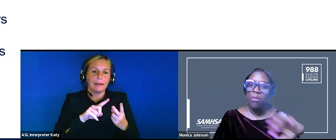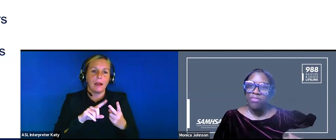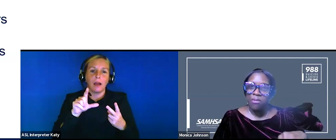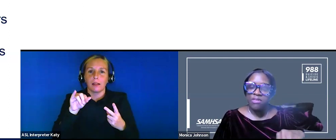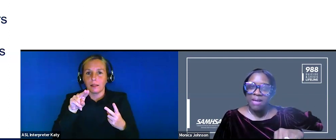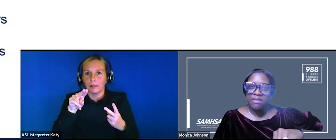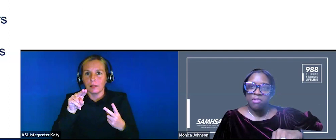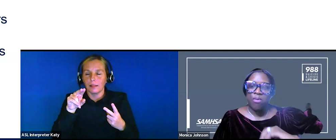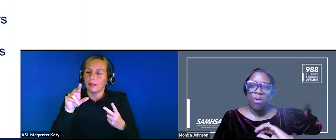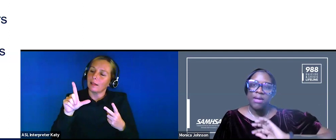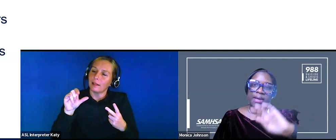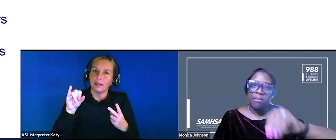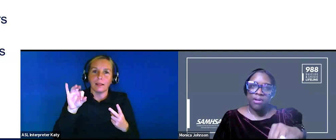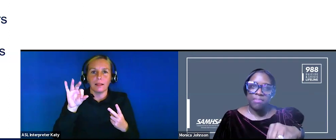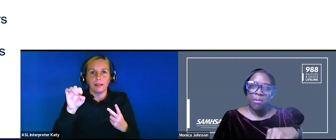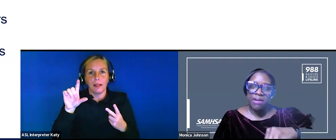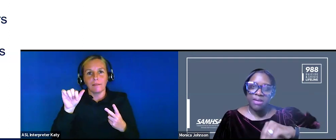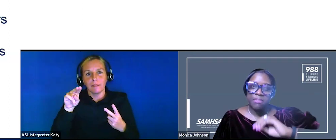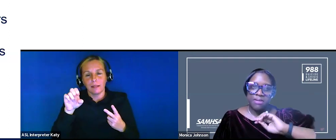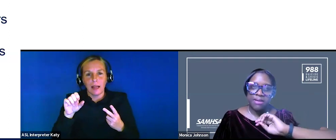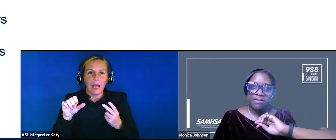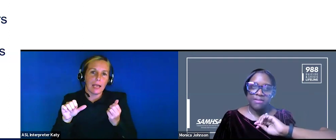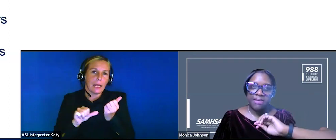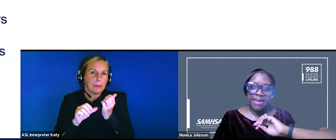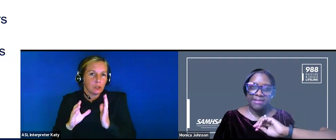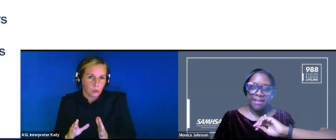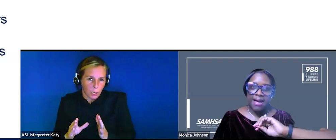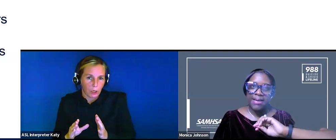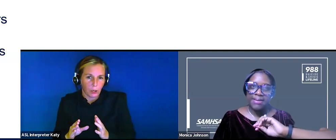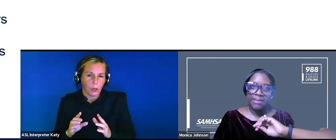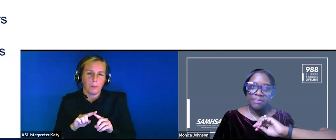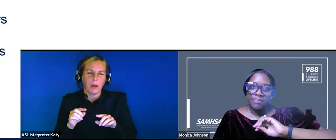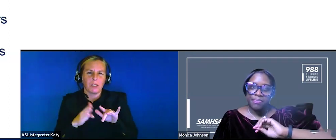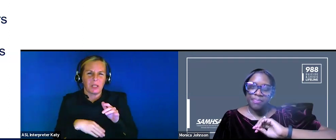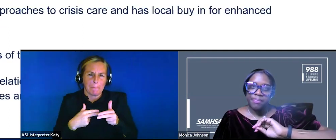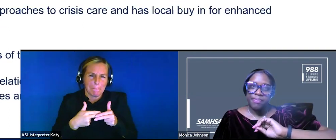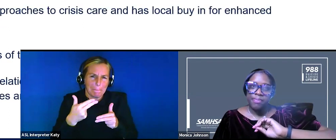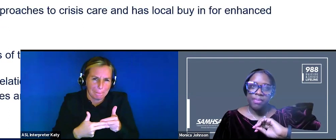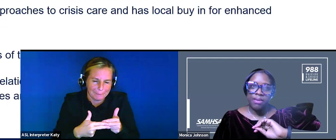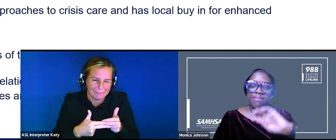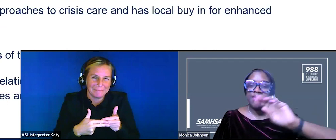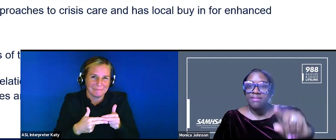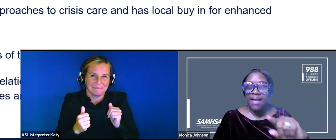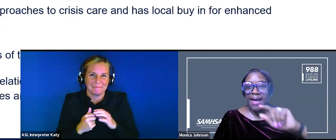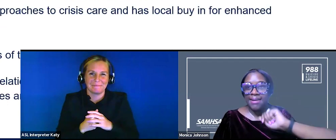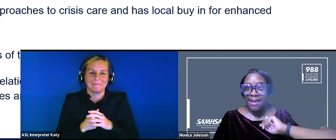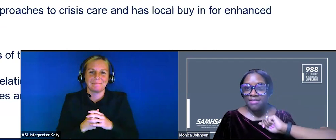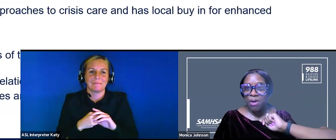What they are responsible for... And I want to skip to the the next slide. This slide is where.